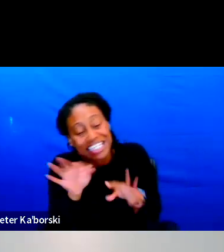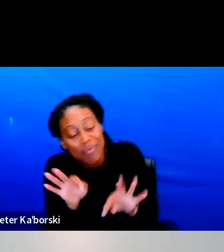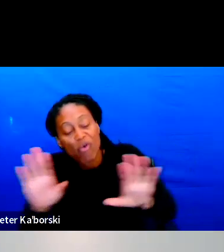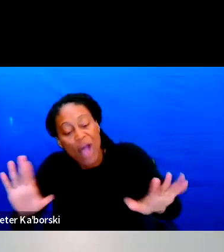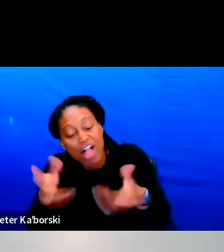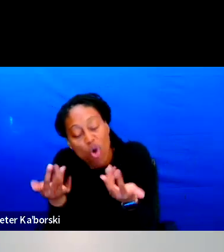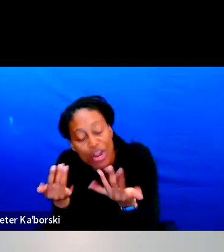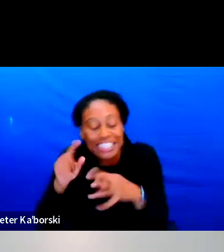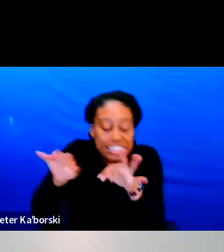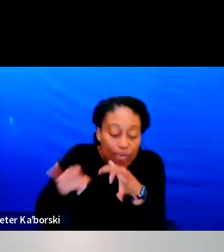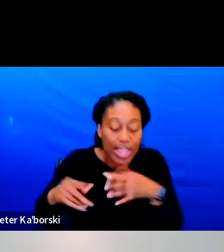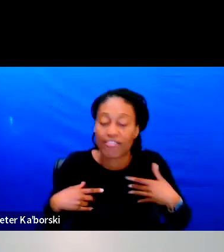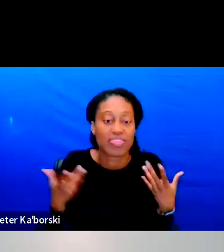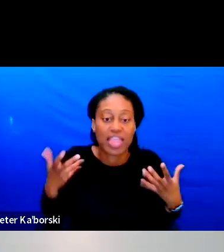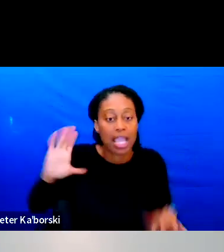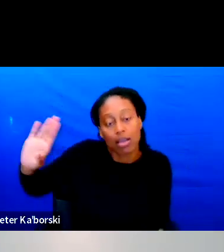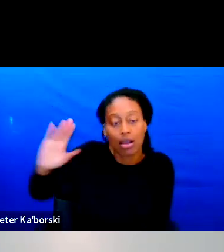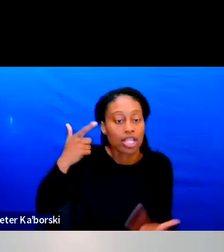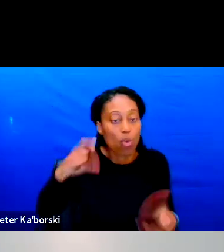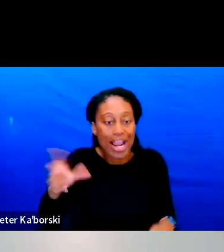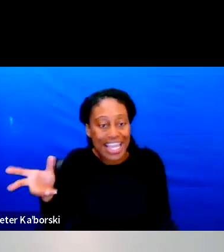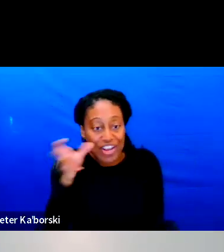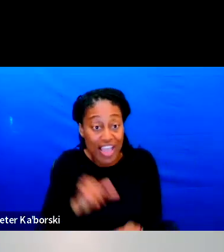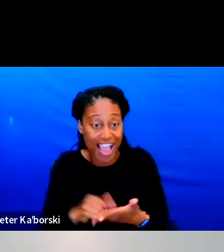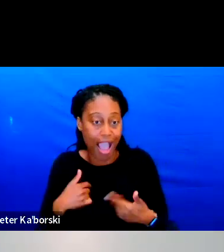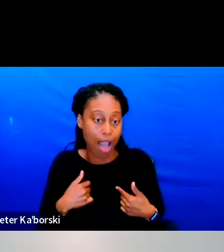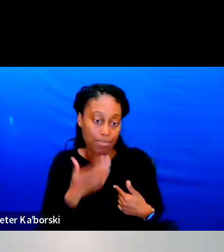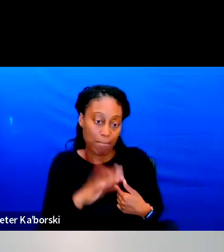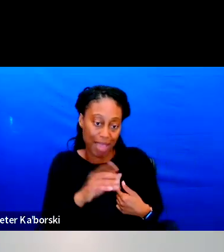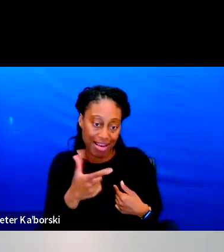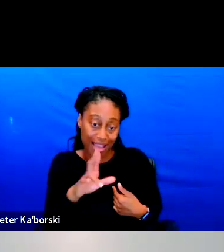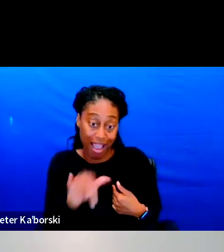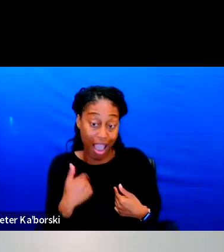Selina Butcher: there's no funding. It's like, now I'm the bad guy I just went from helping you to like.